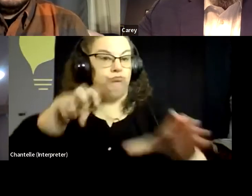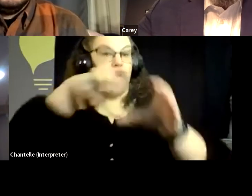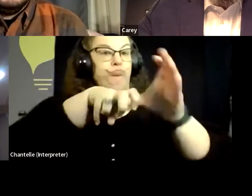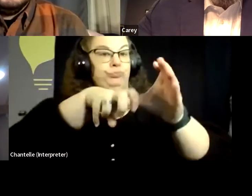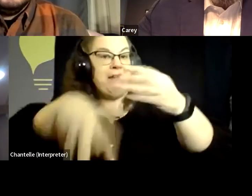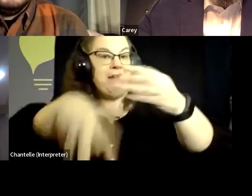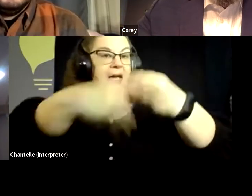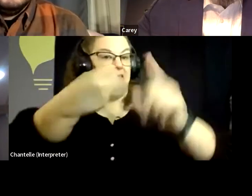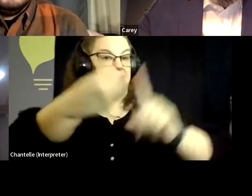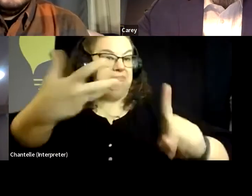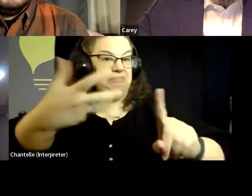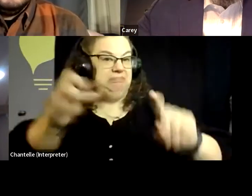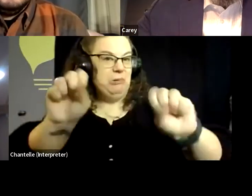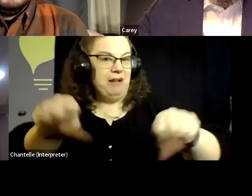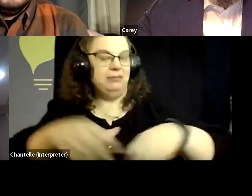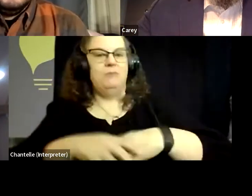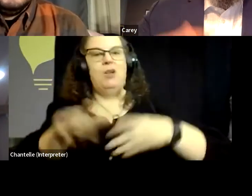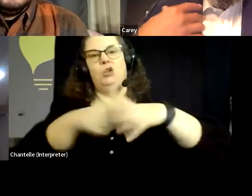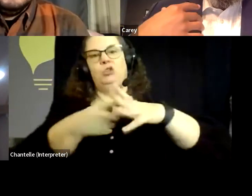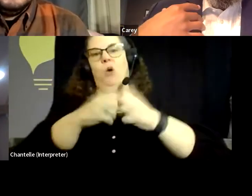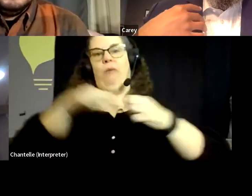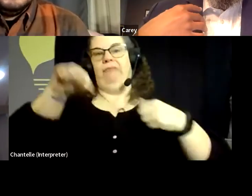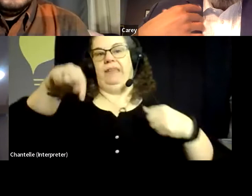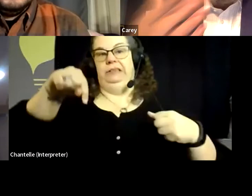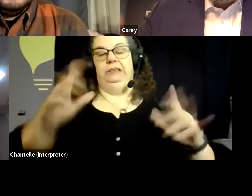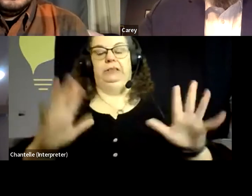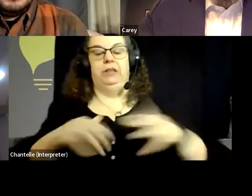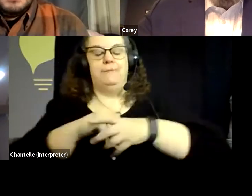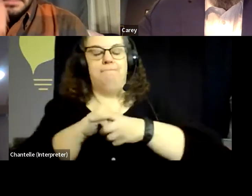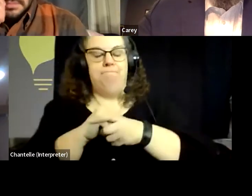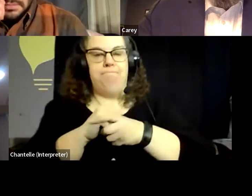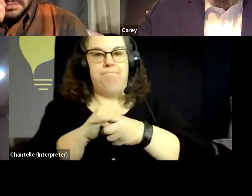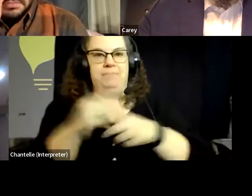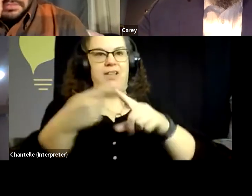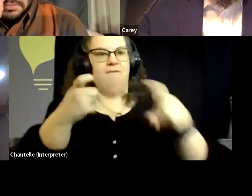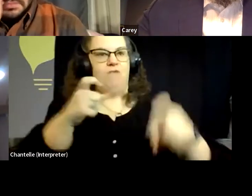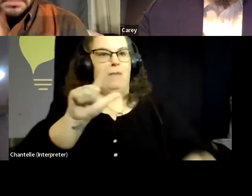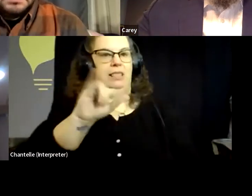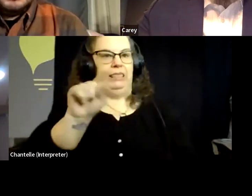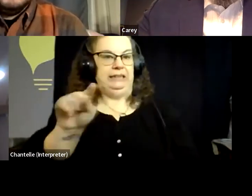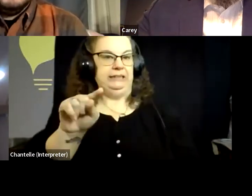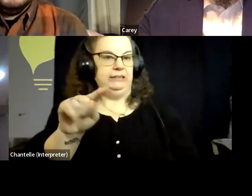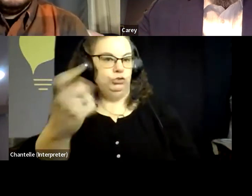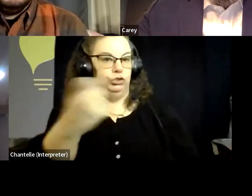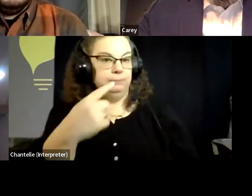than welcome to. I'll start with this one from Liz. She asks, what opportunities